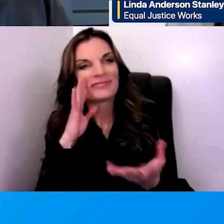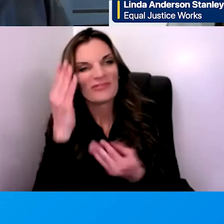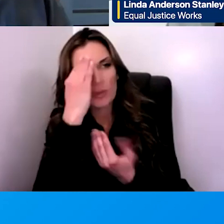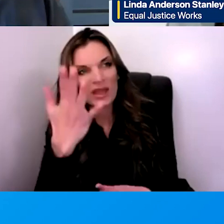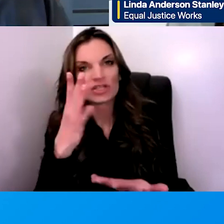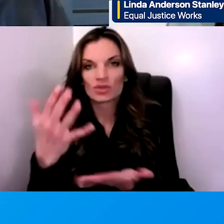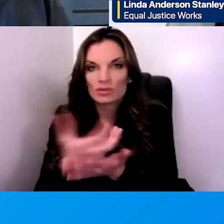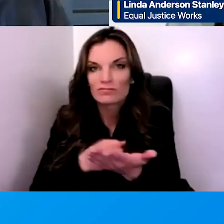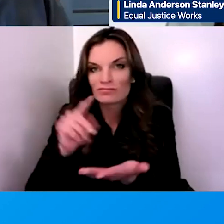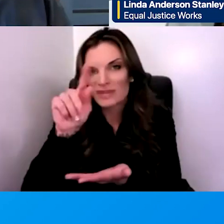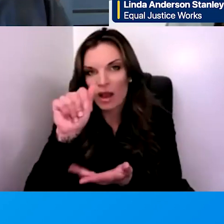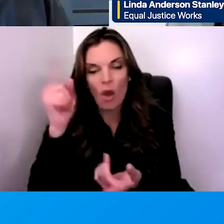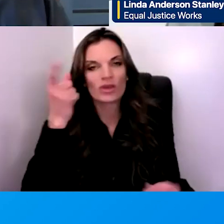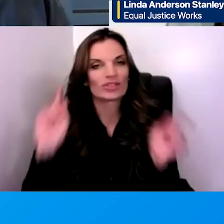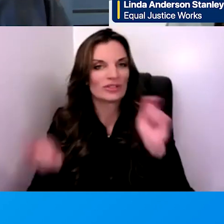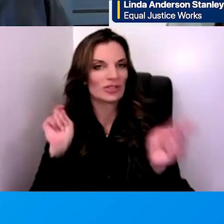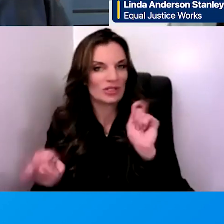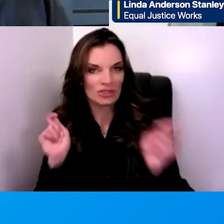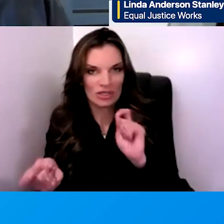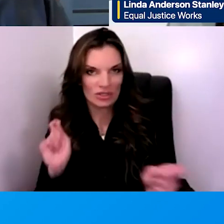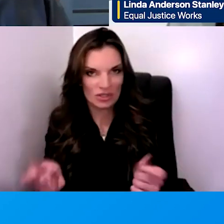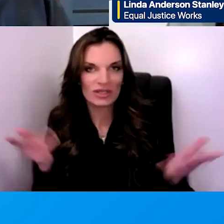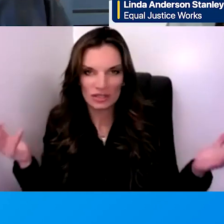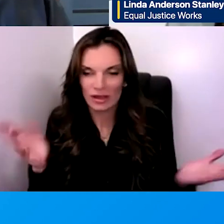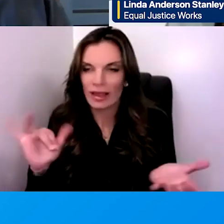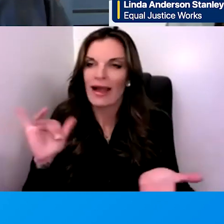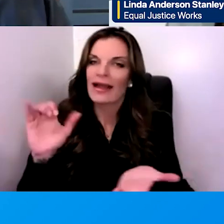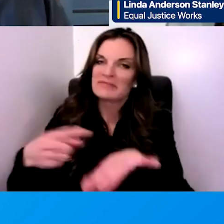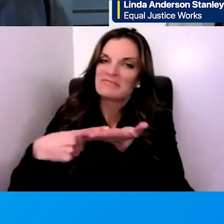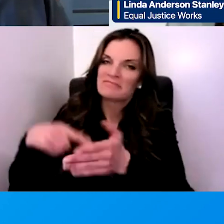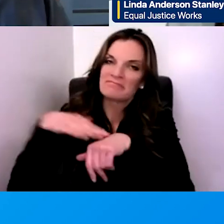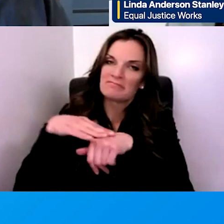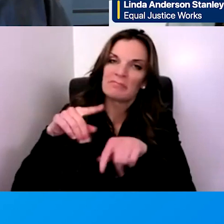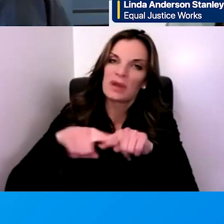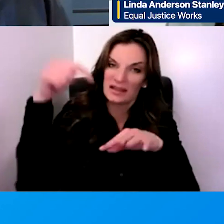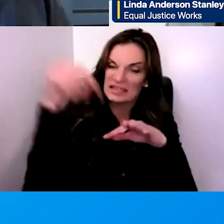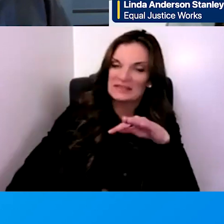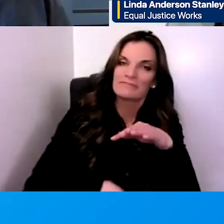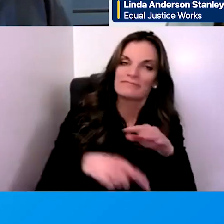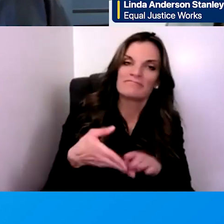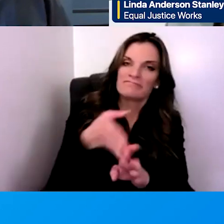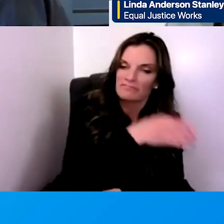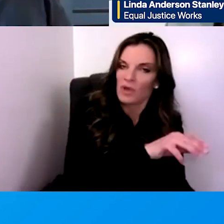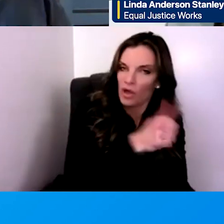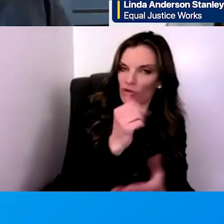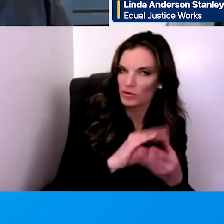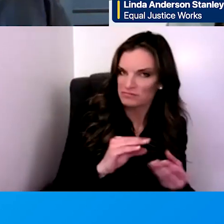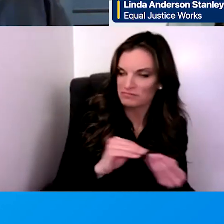That is something maybe we should talk about like later with a cup of coffee in our hands. The things that did work.